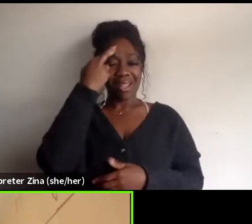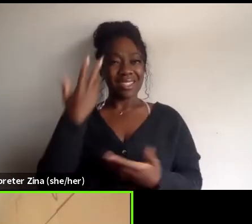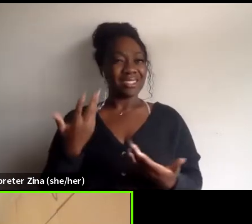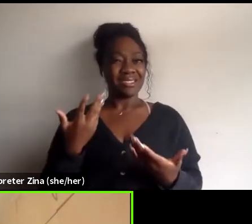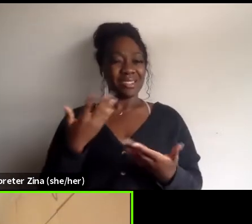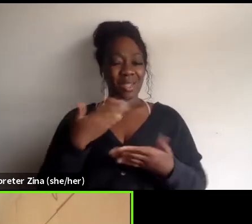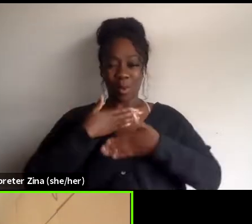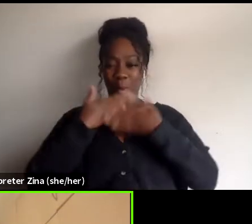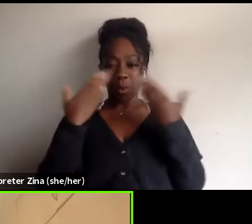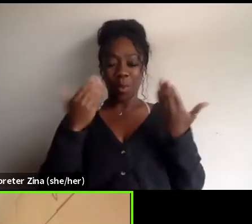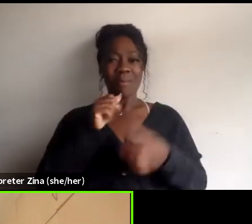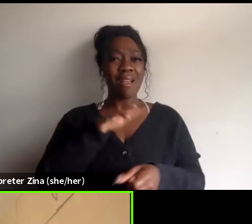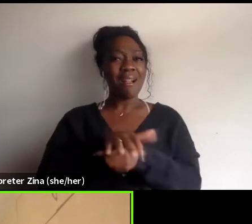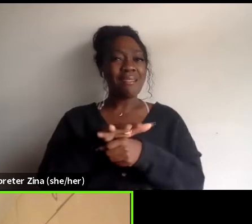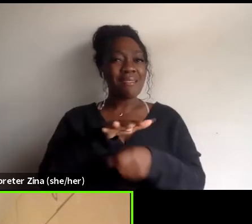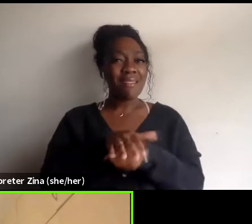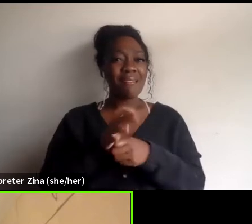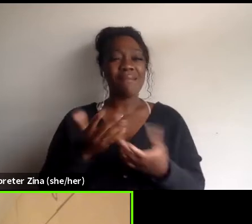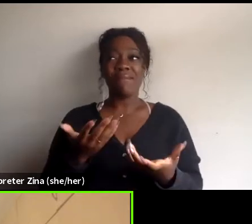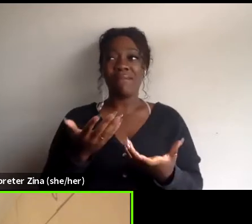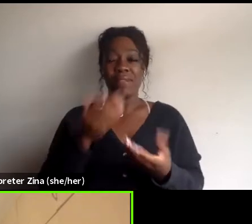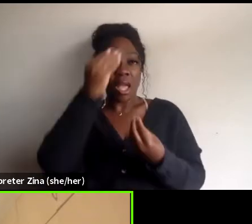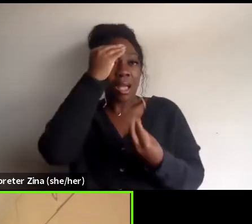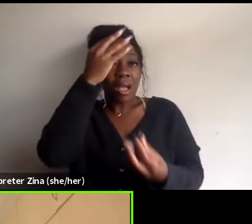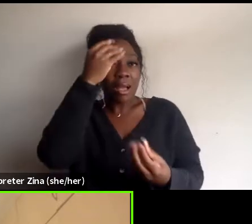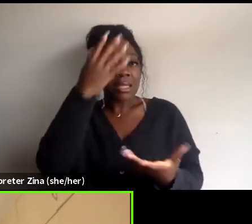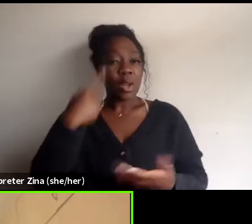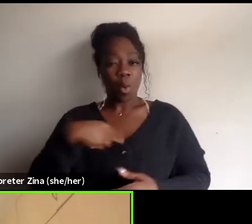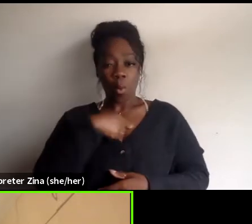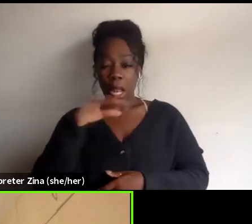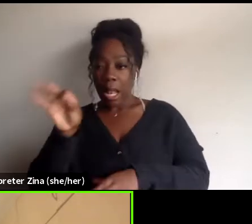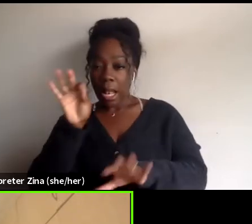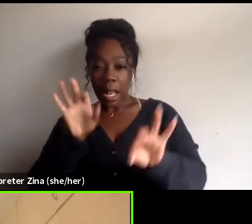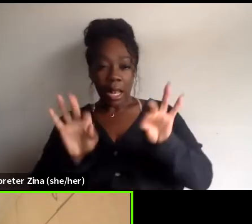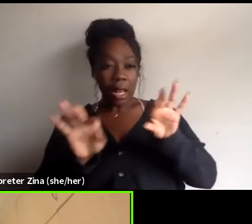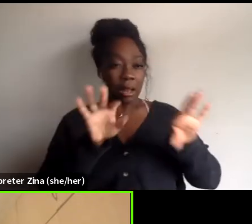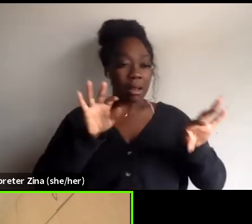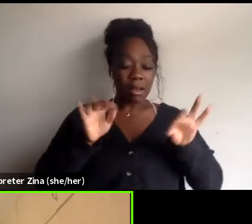for us to be picking from to understand how people are are working in the African context